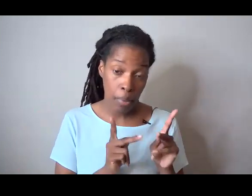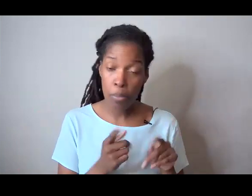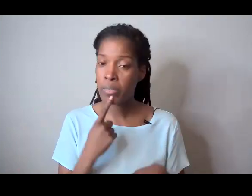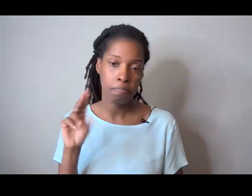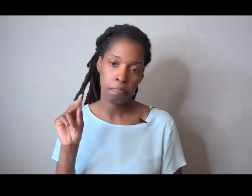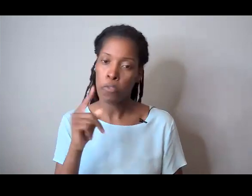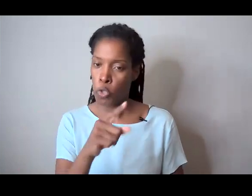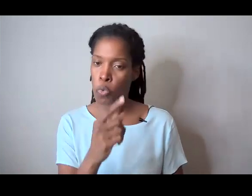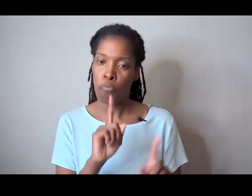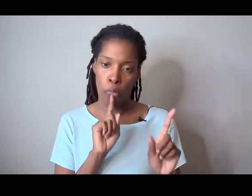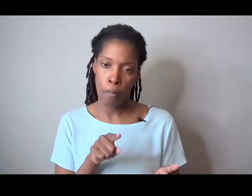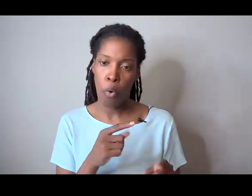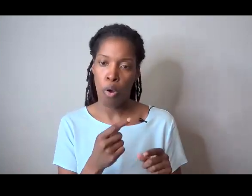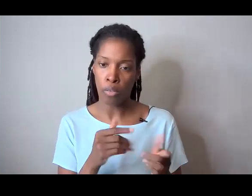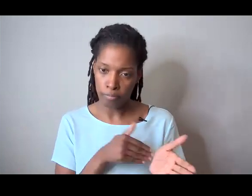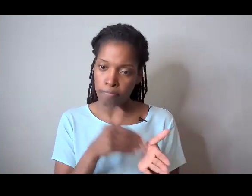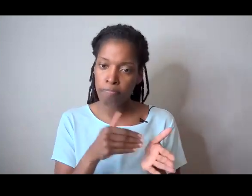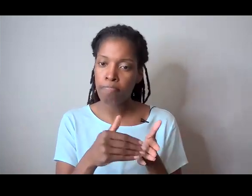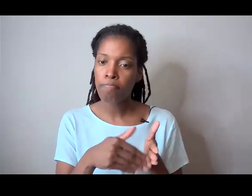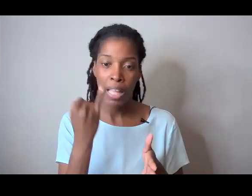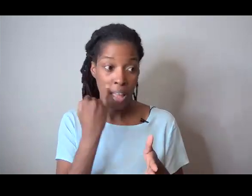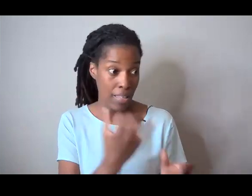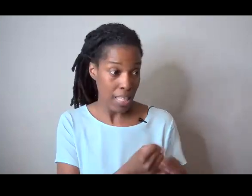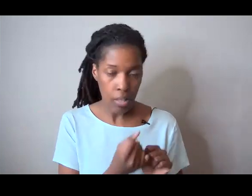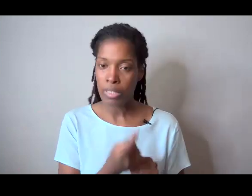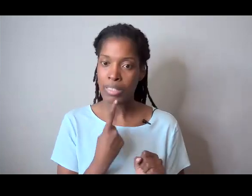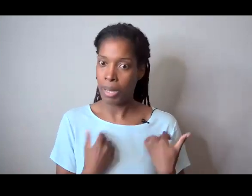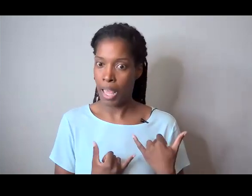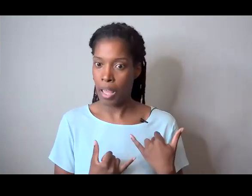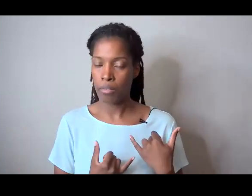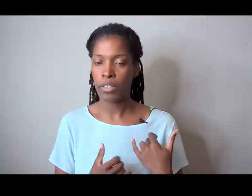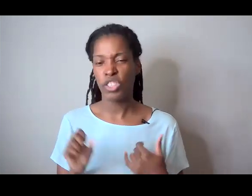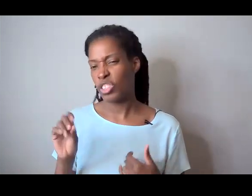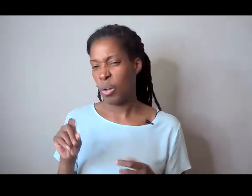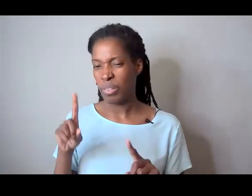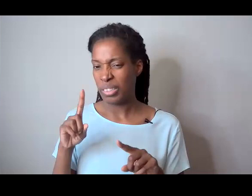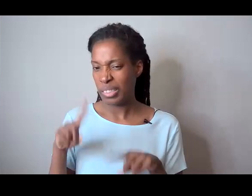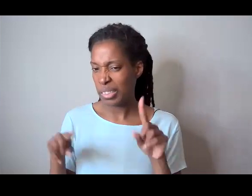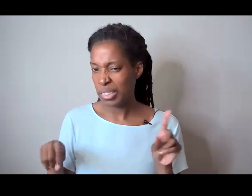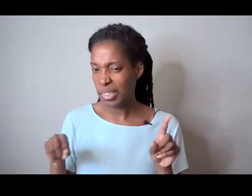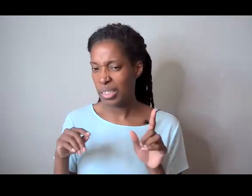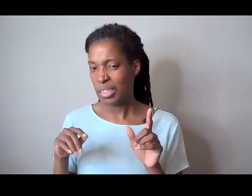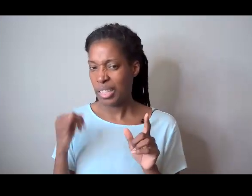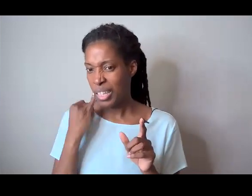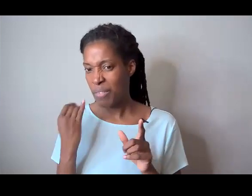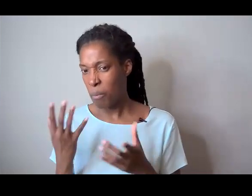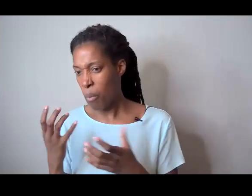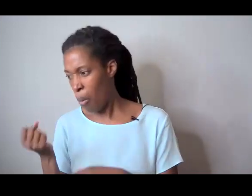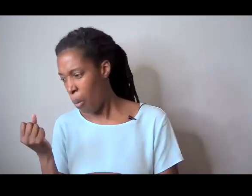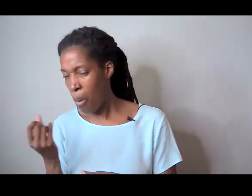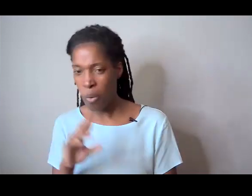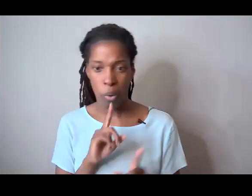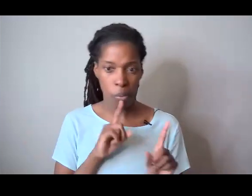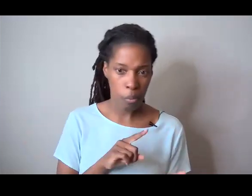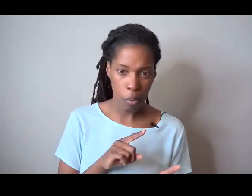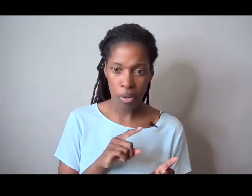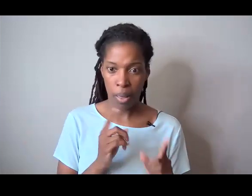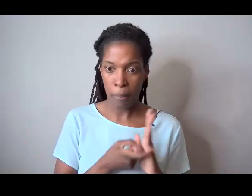There's variation on how to handle it. But the key is you need to be prepared